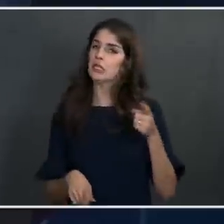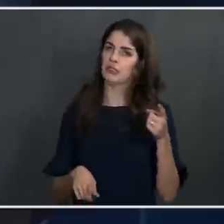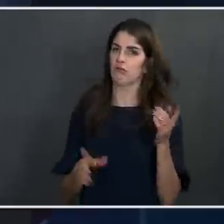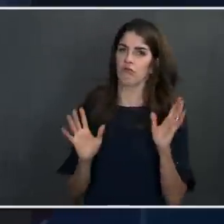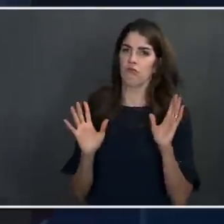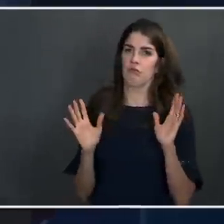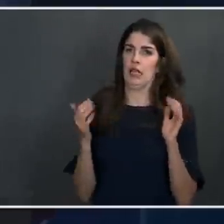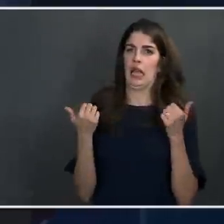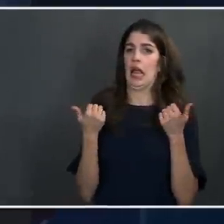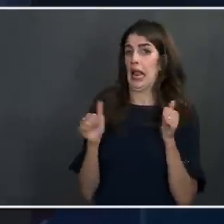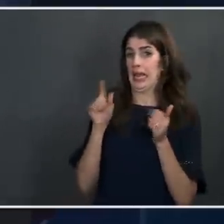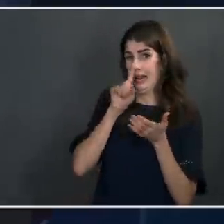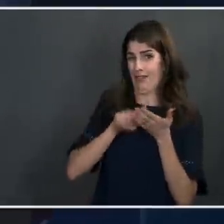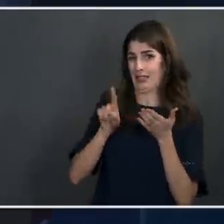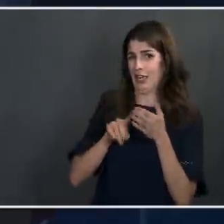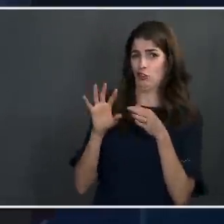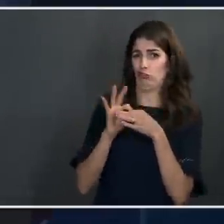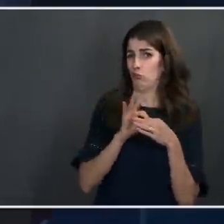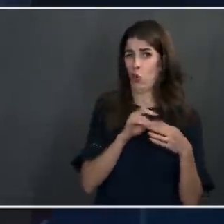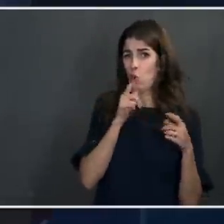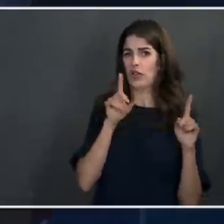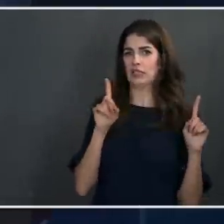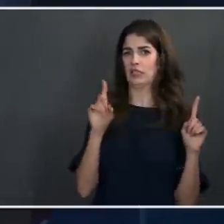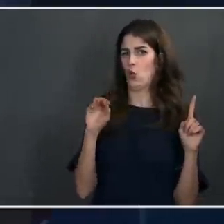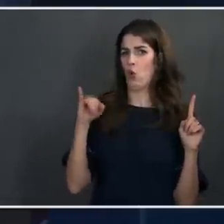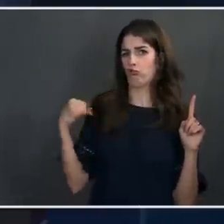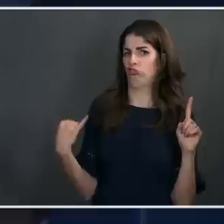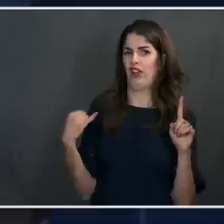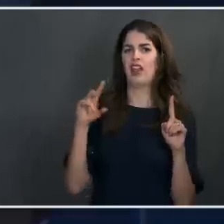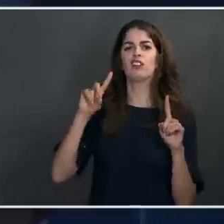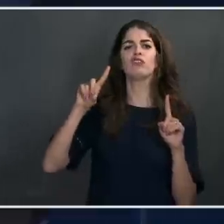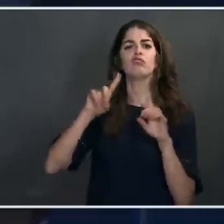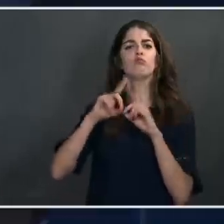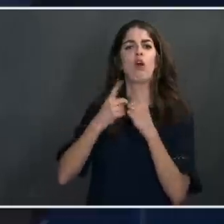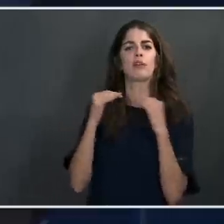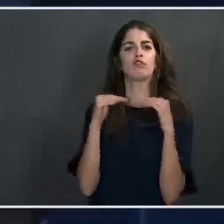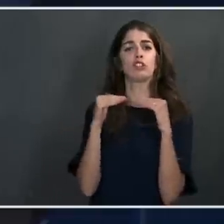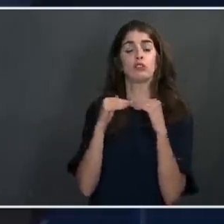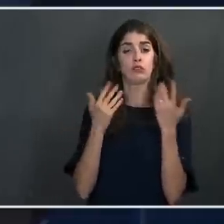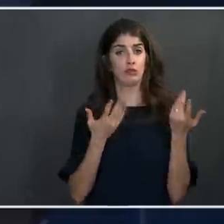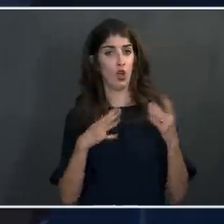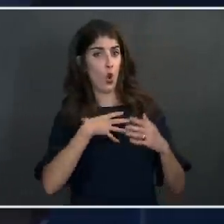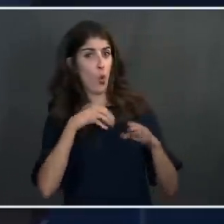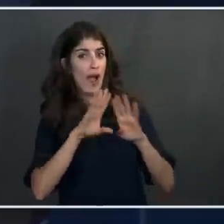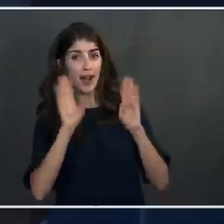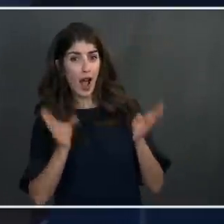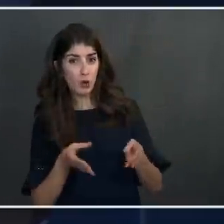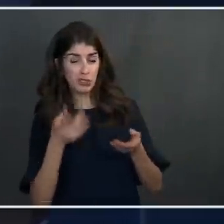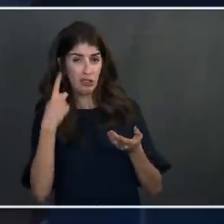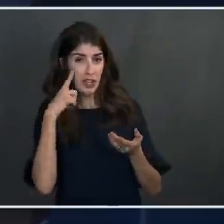to the Department of Justice. The Press: Does the White House think that it should be looked into further? Ms. Psaki: Again, any investigation would be led